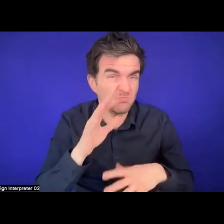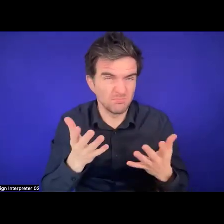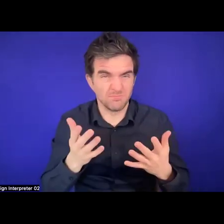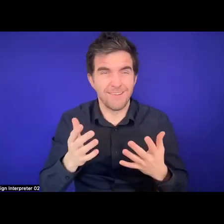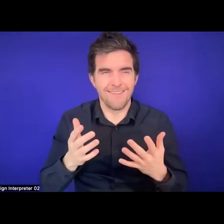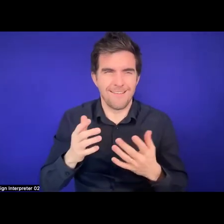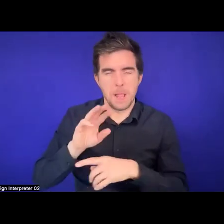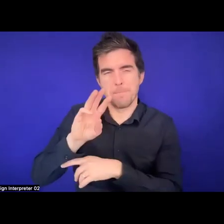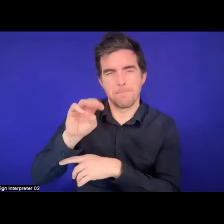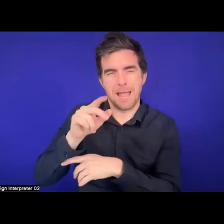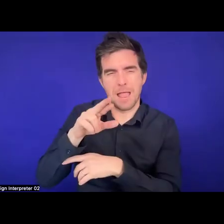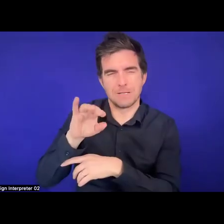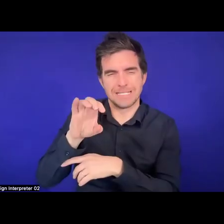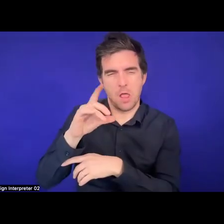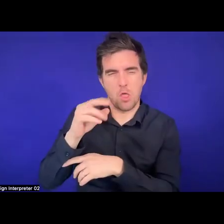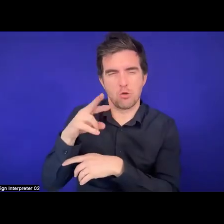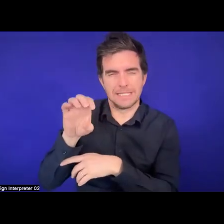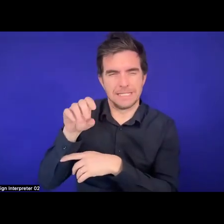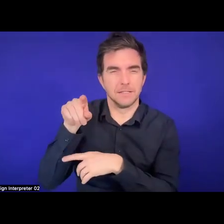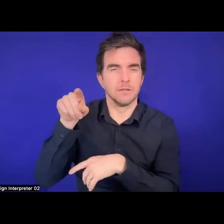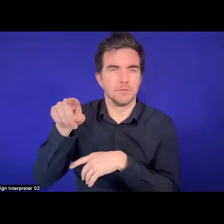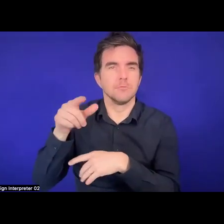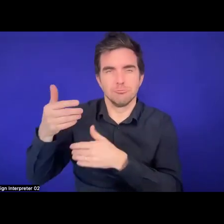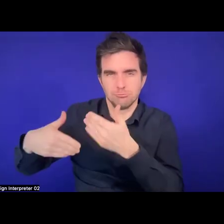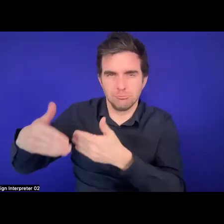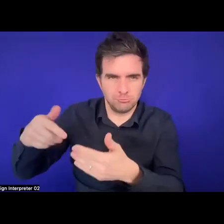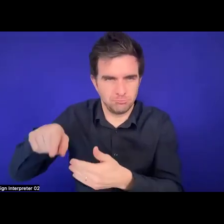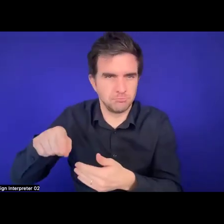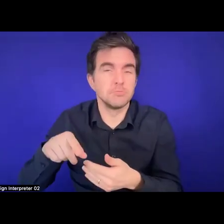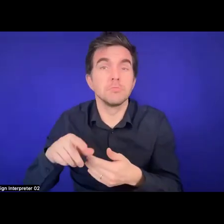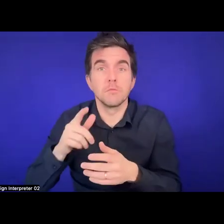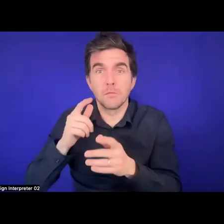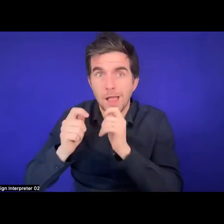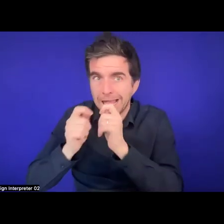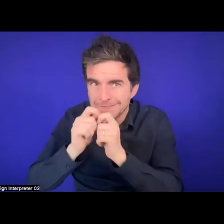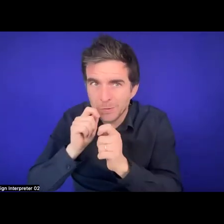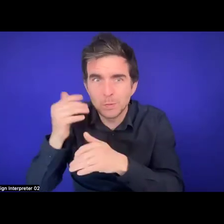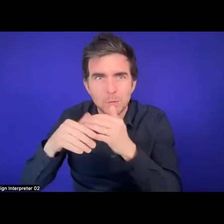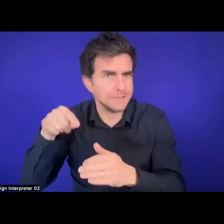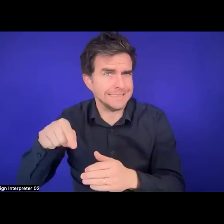very important. It holds a big weighting in your overall score. It's half the score